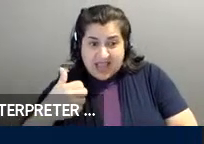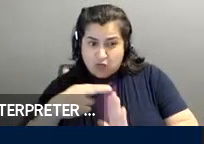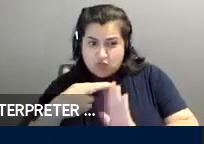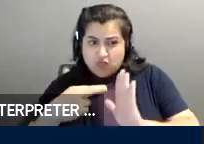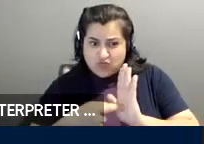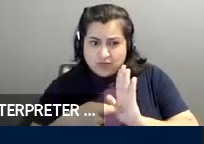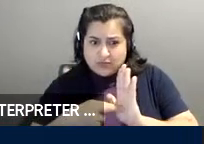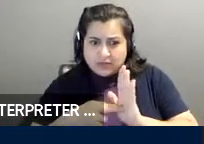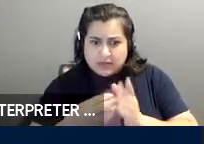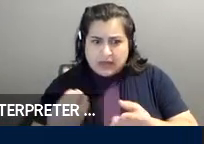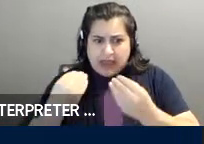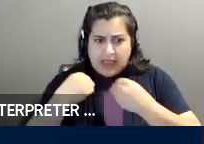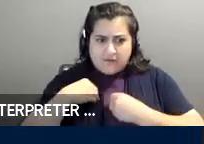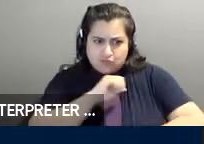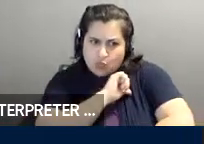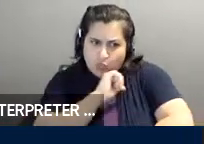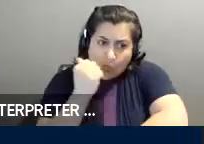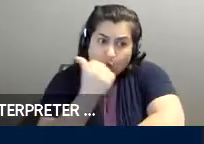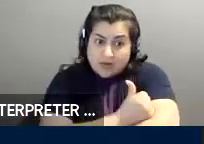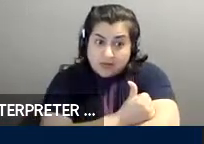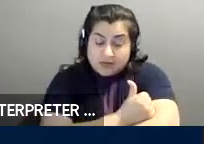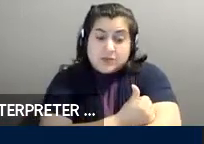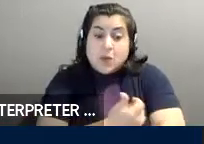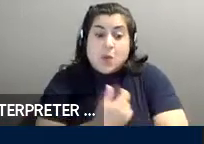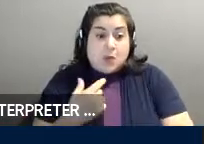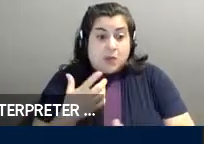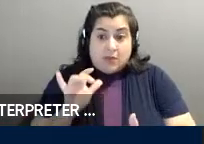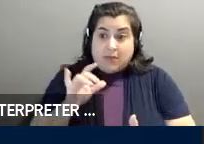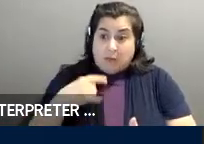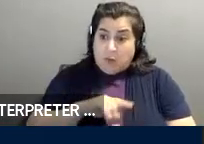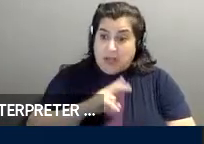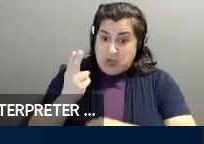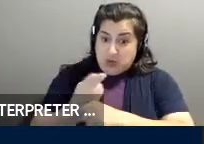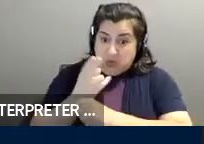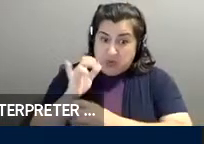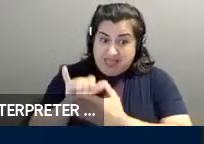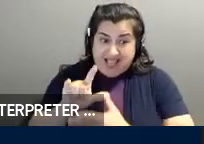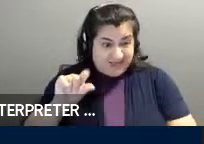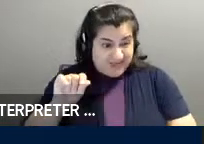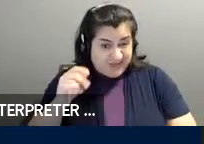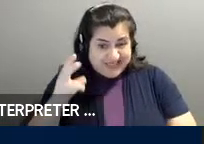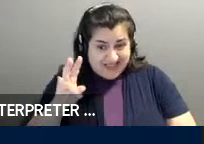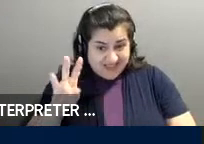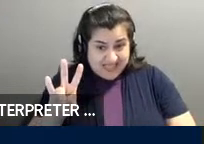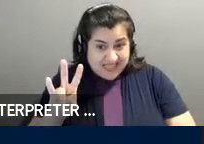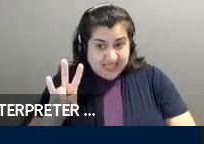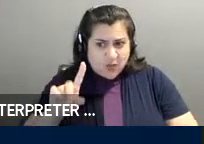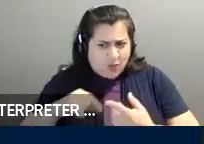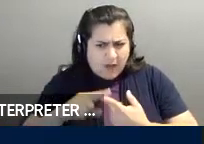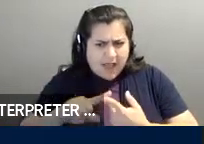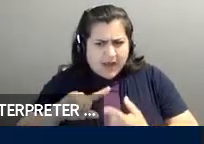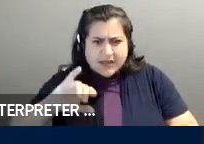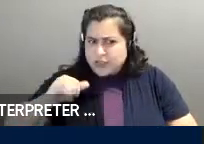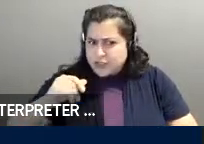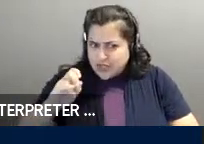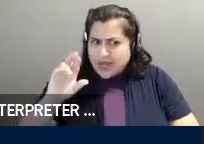Then with that authority in 2017, in January, it would be the month was January, the Access